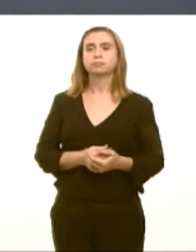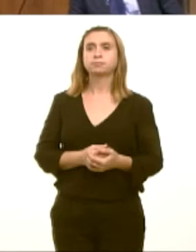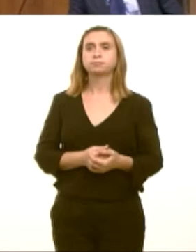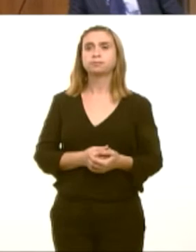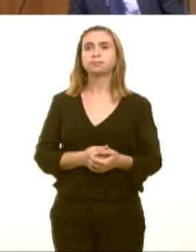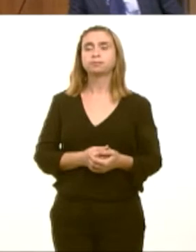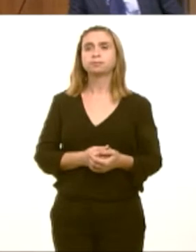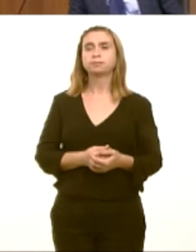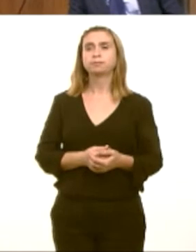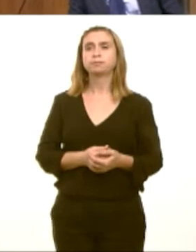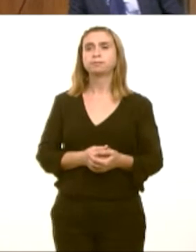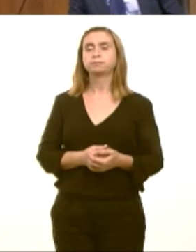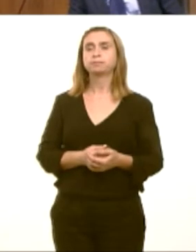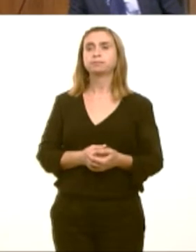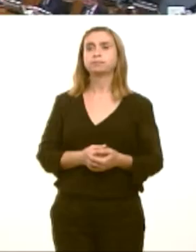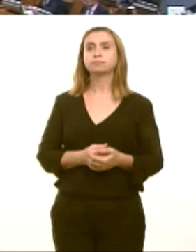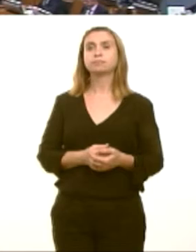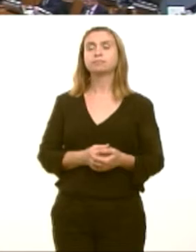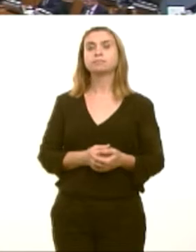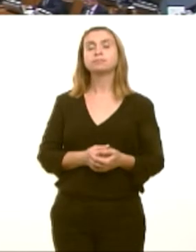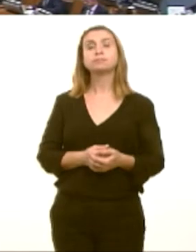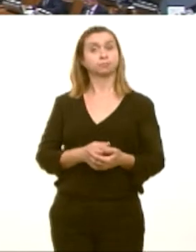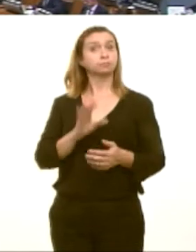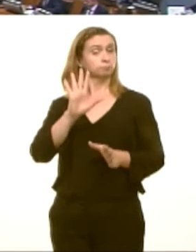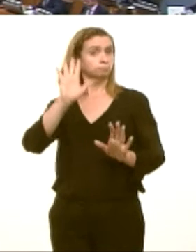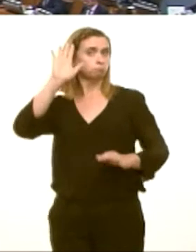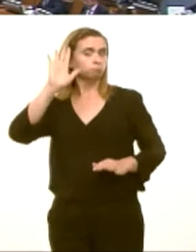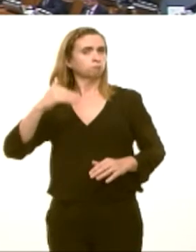Darren Millar: I want to also put on record my support for the older peopleís commissionerís